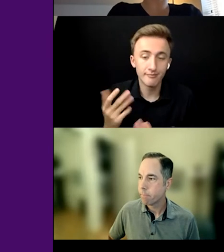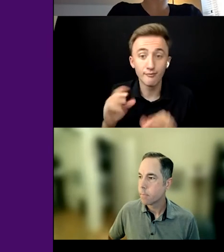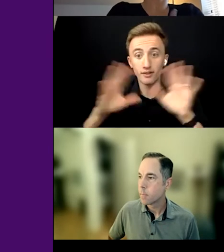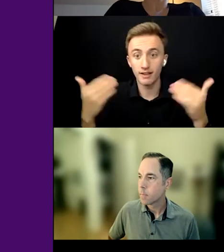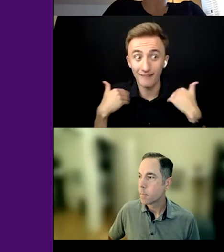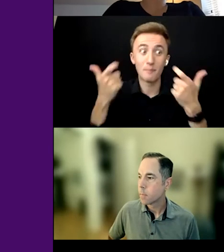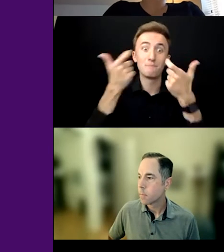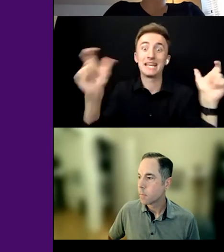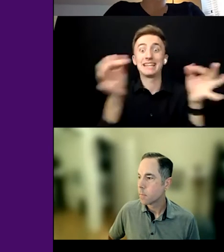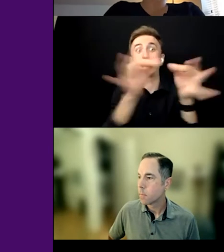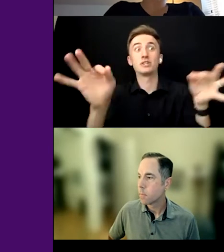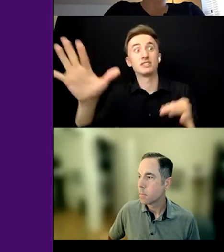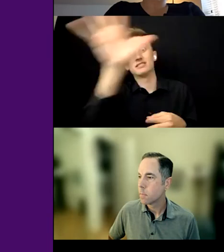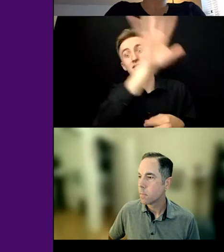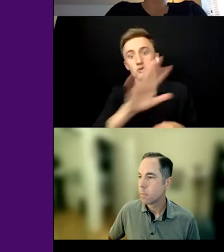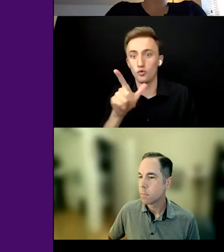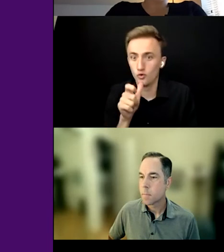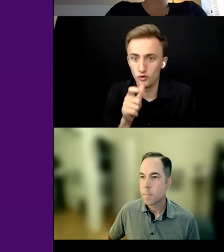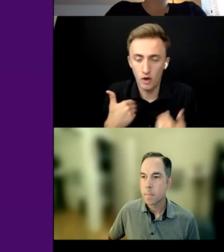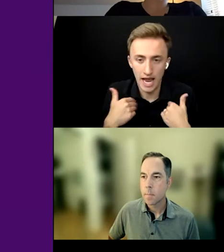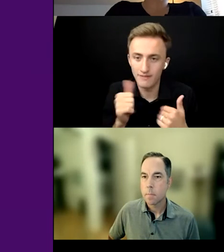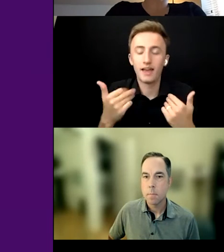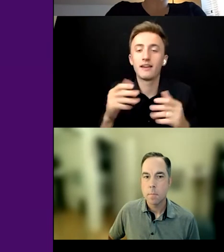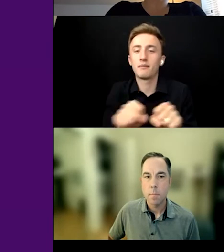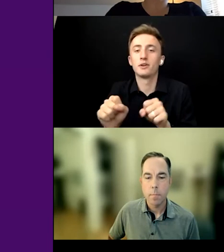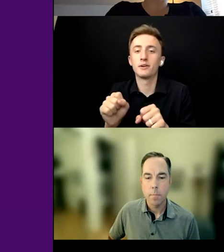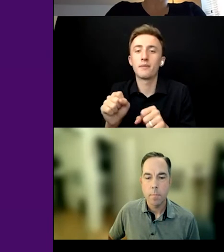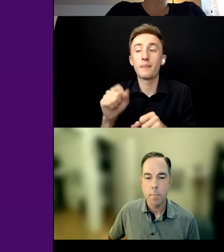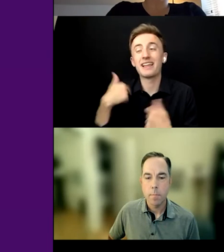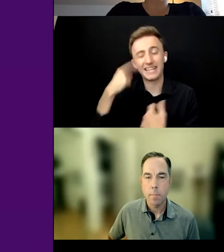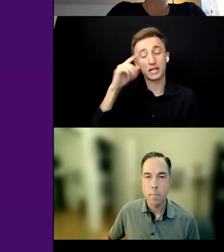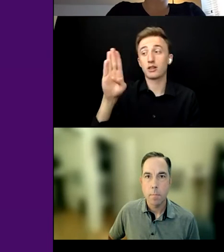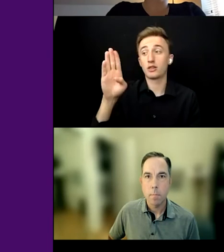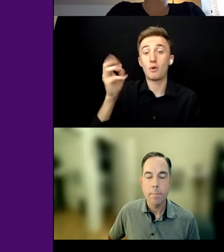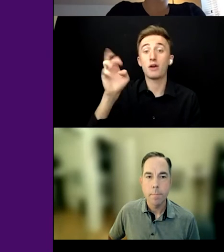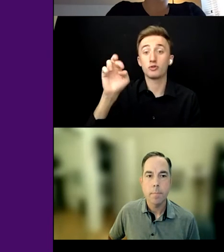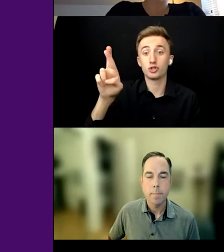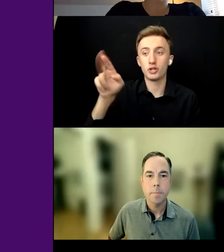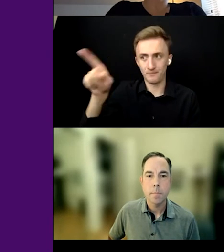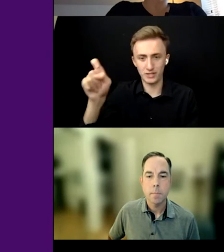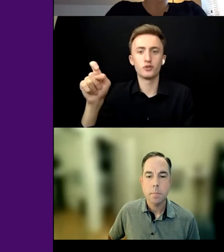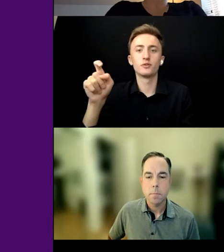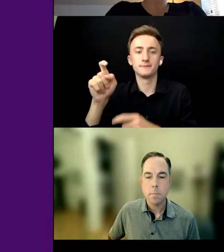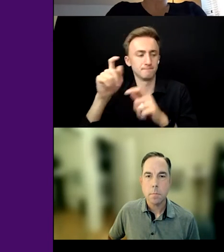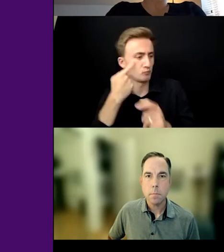yet all got a ISO code where that's where the browser needs to recognize, you know, we need